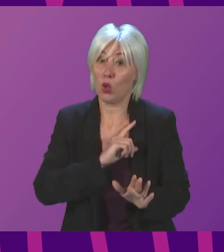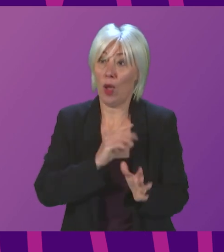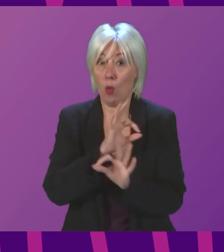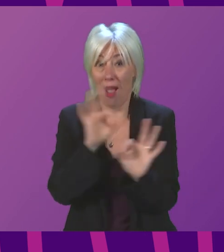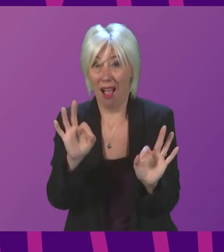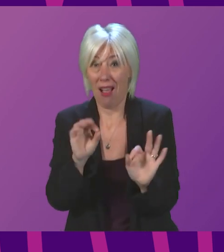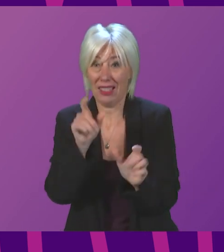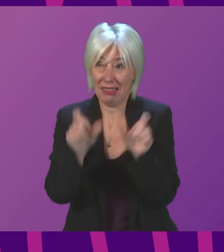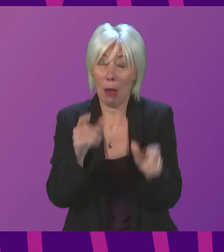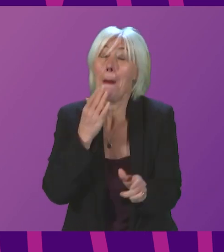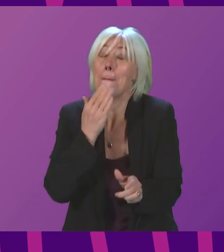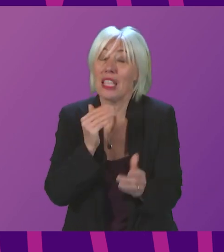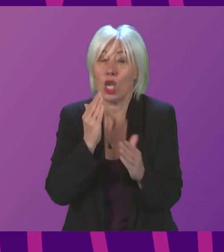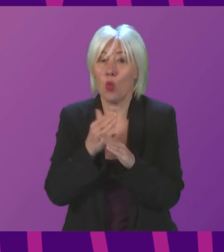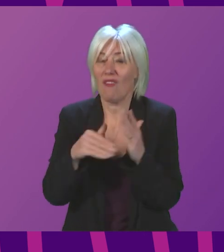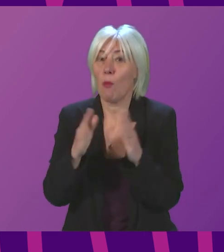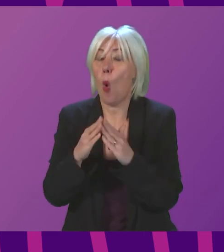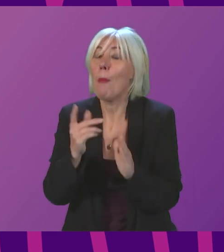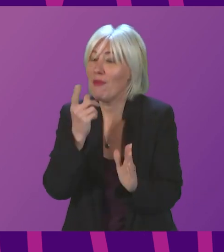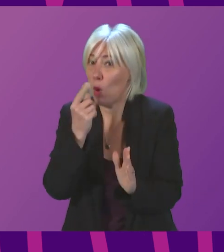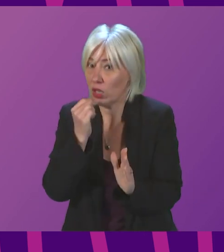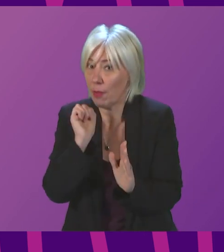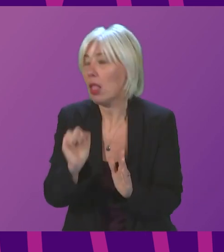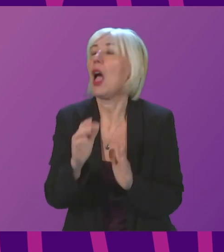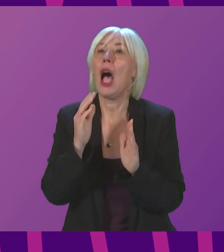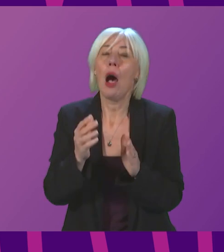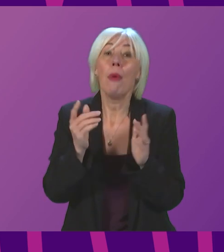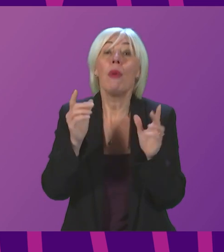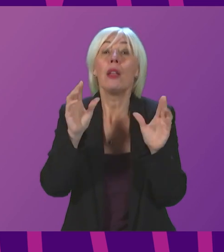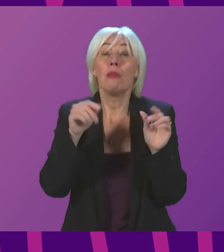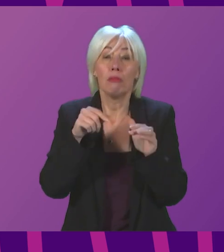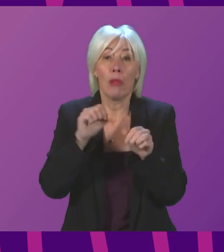from home where possible, but as we come out of the pandemic, the focus on recovery and